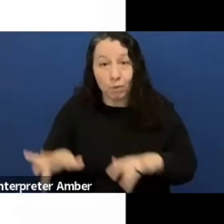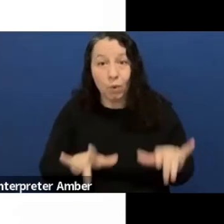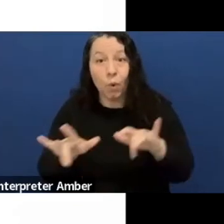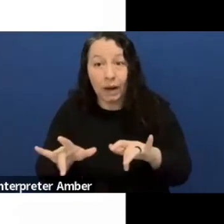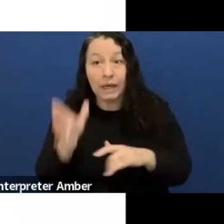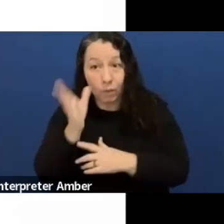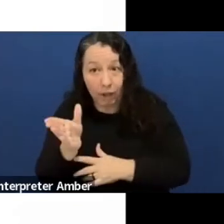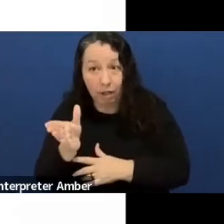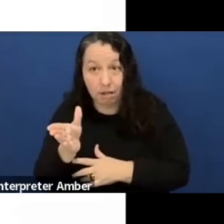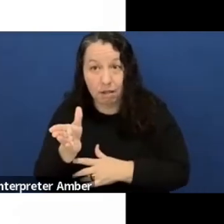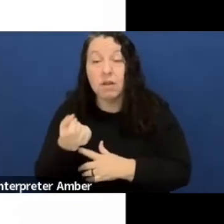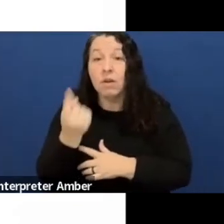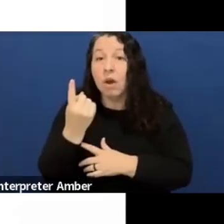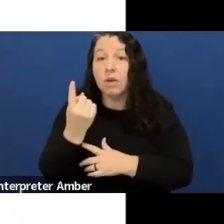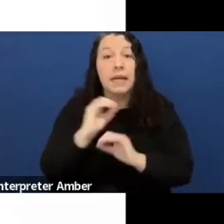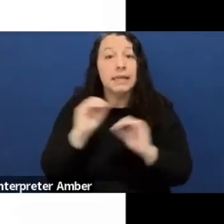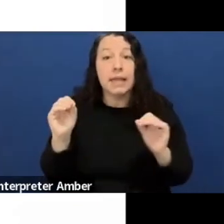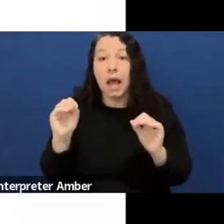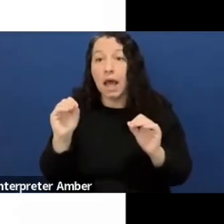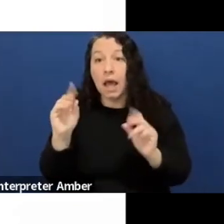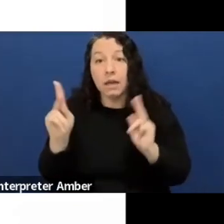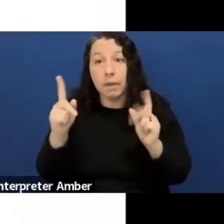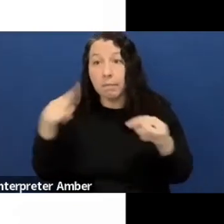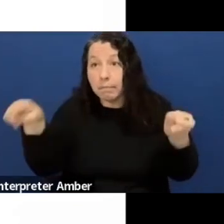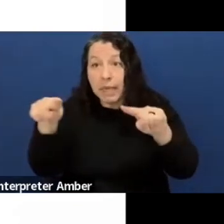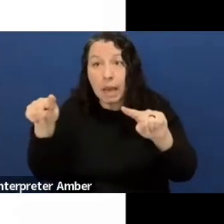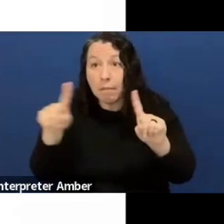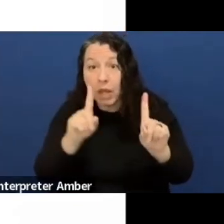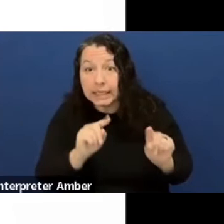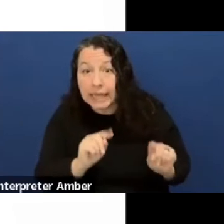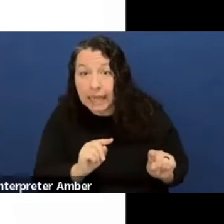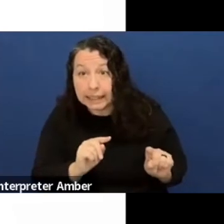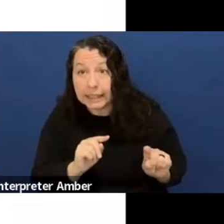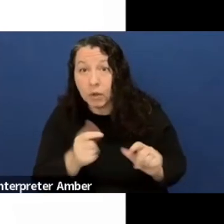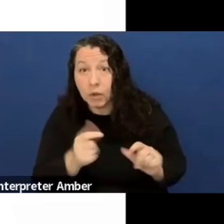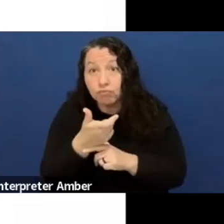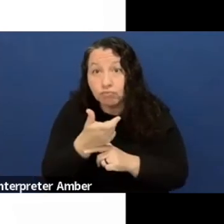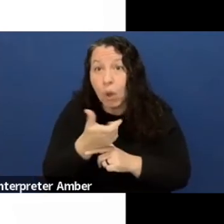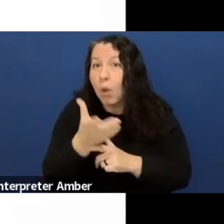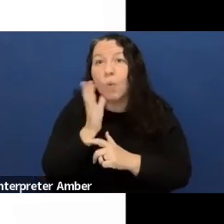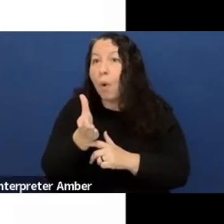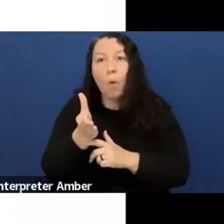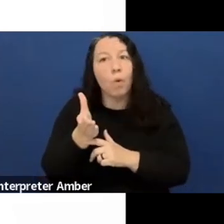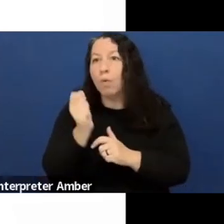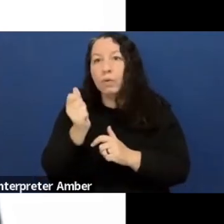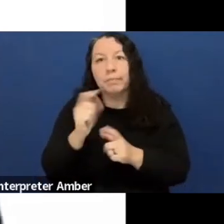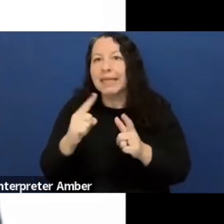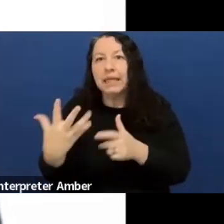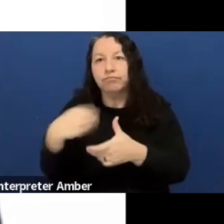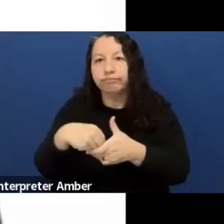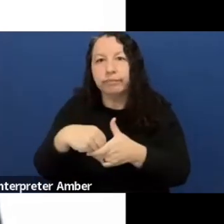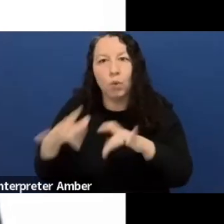webinar is going to be recorded, however none of the attendants will be in the recording,